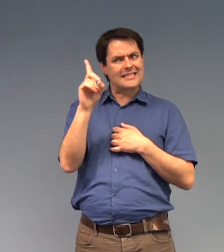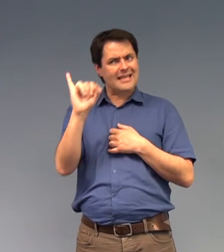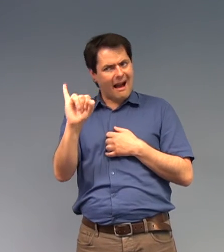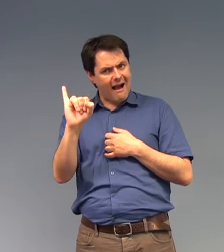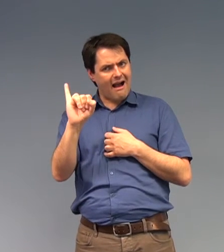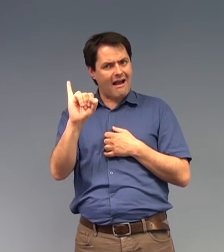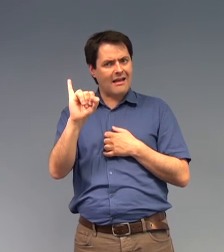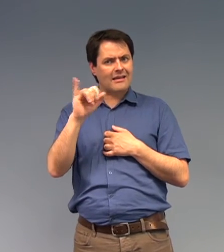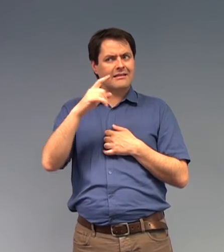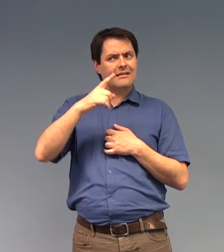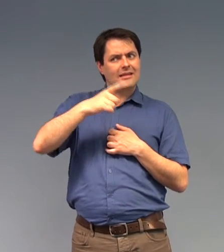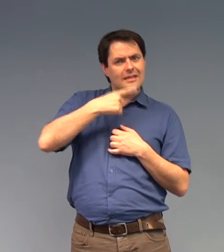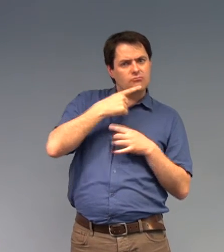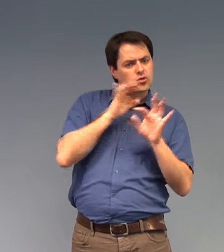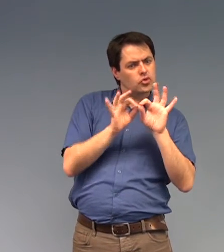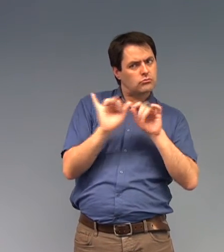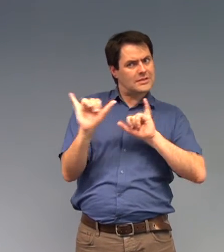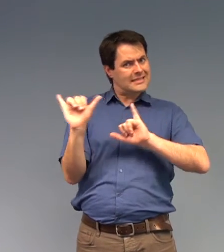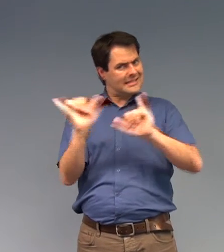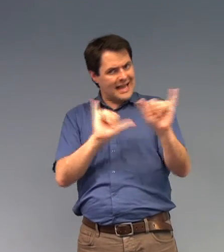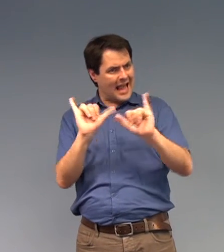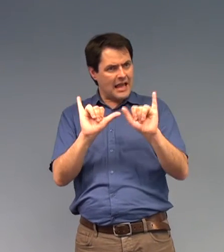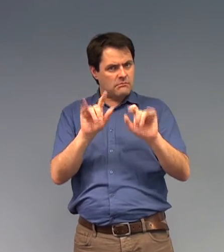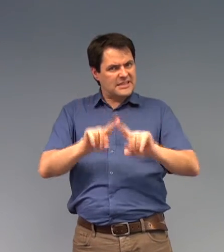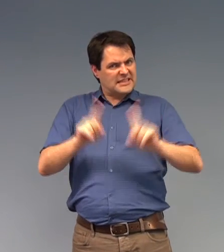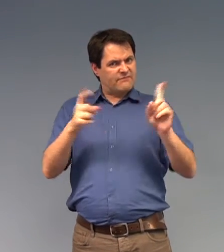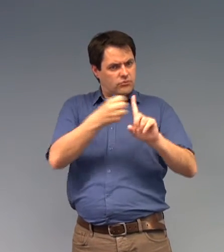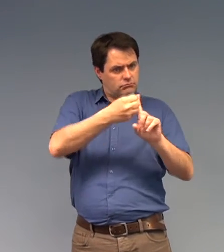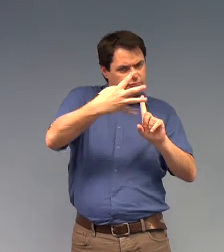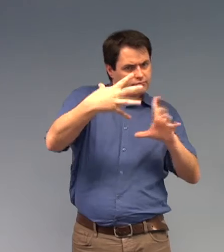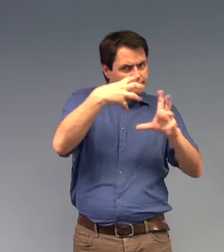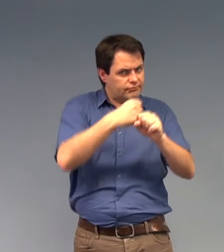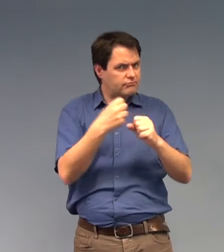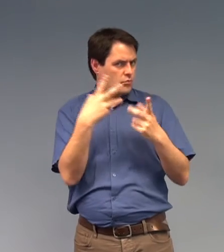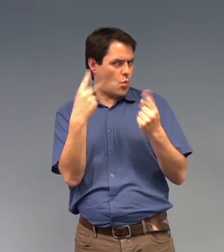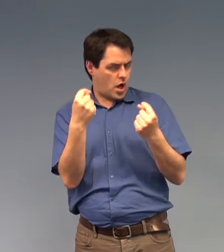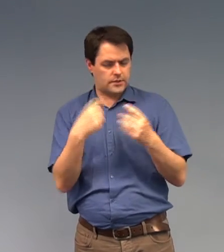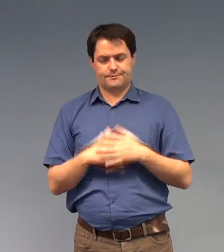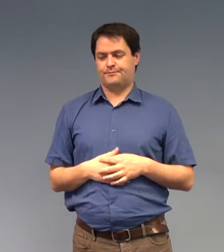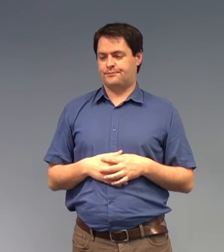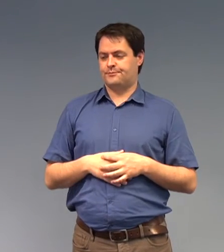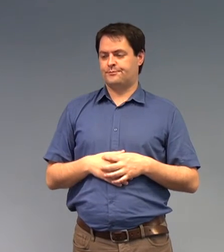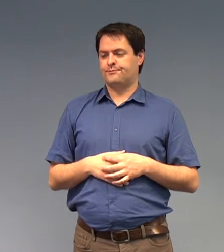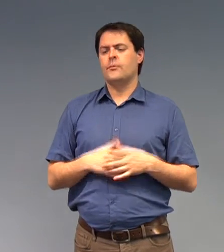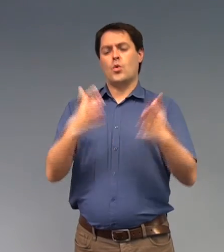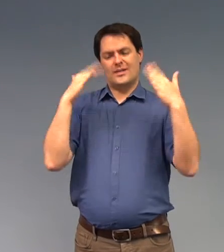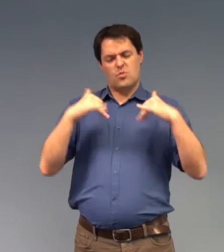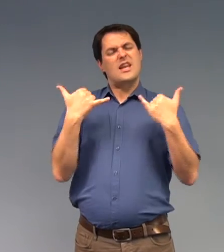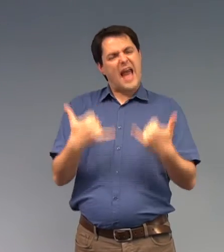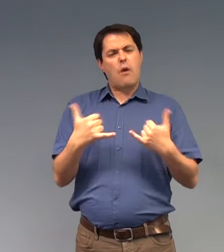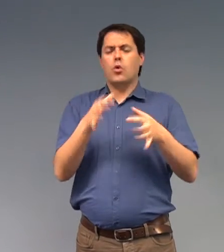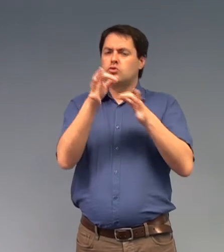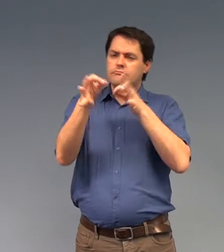is not represented in the same form in another language, so we need to perform the enrichment,